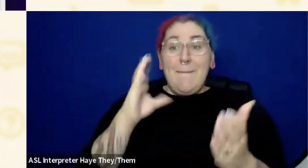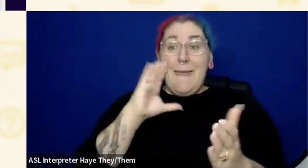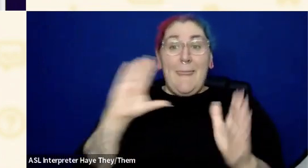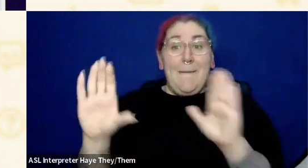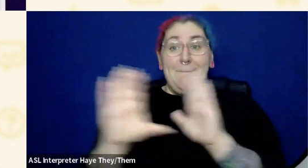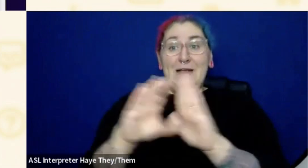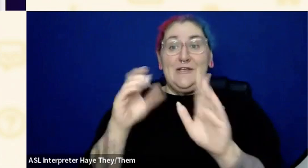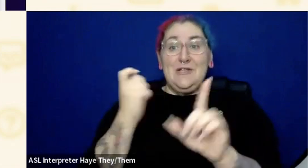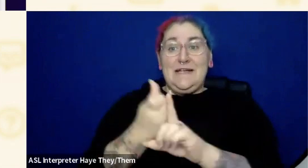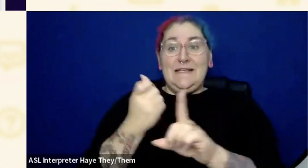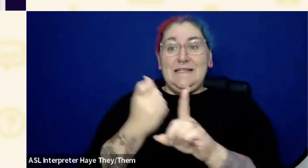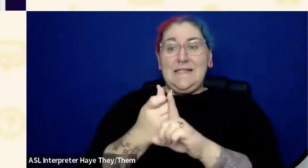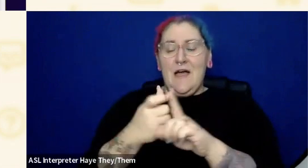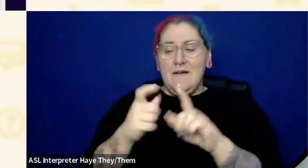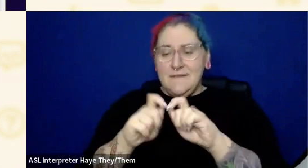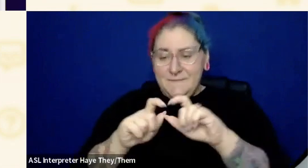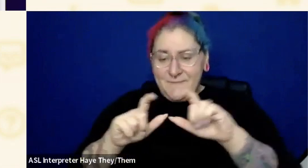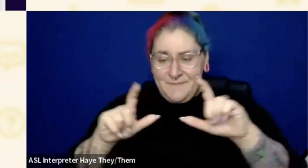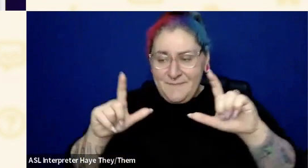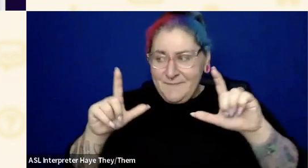Don't use an image for the submit button.